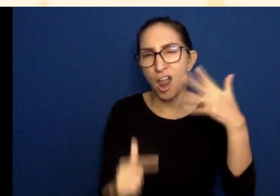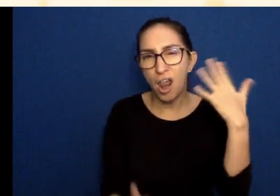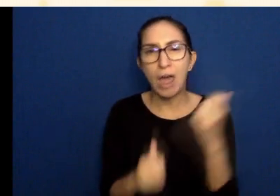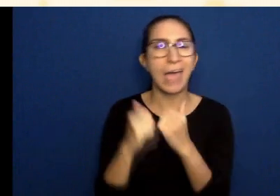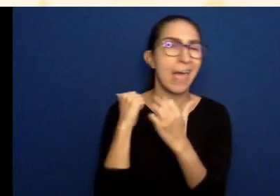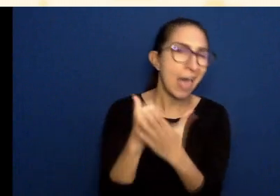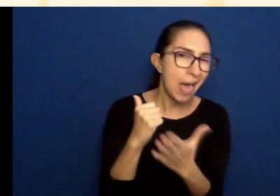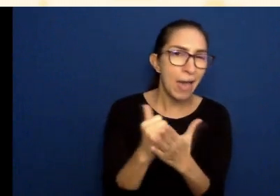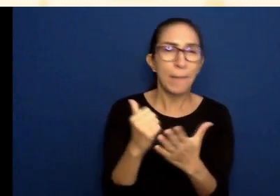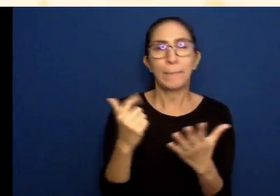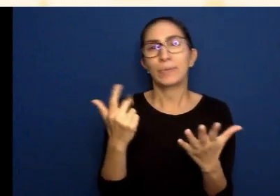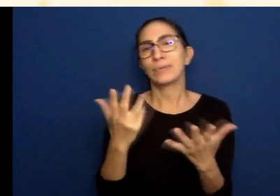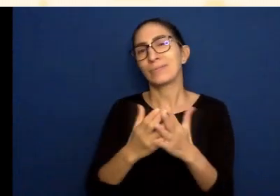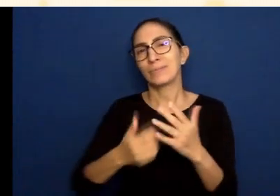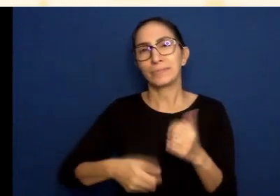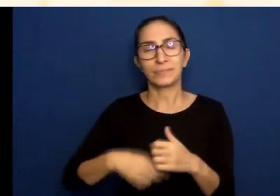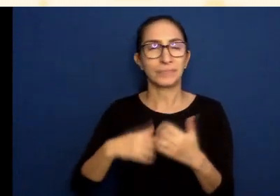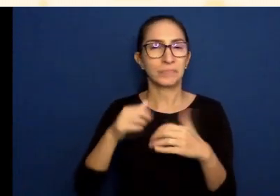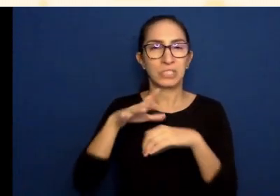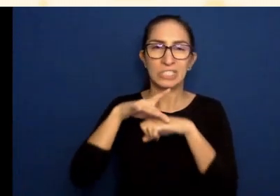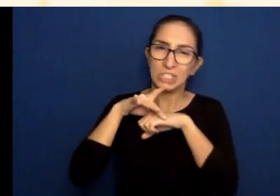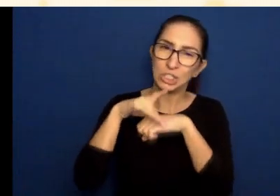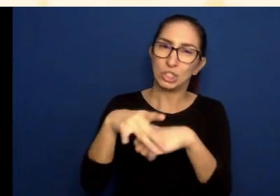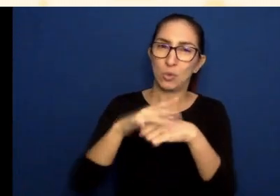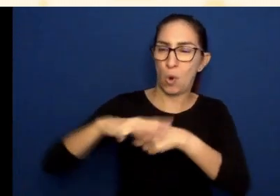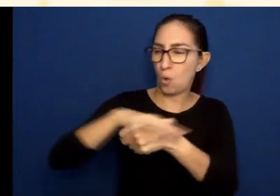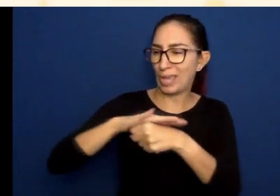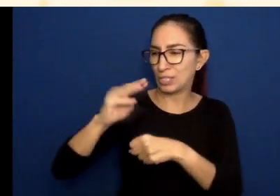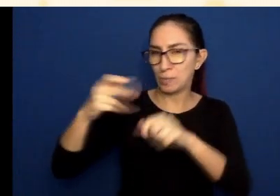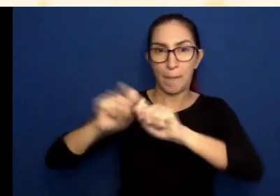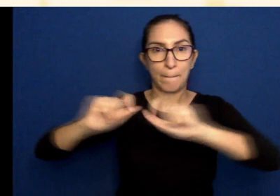and profiles, contact us, real-time updates, privacy policy, terms